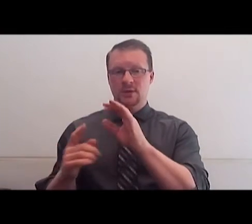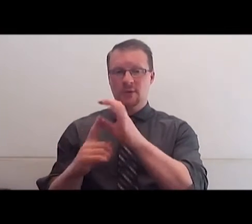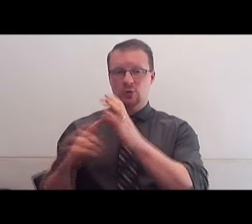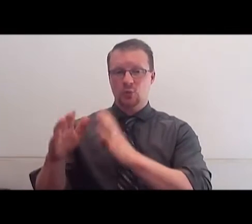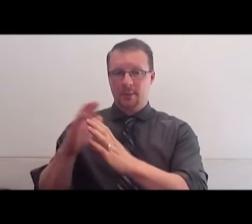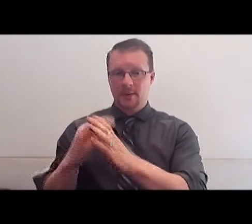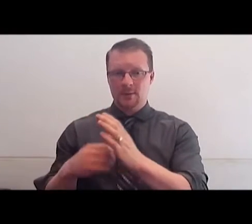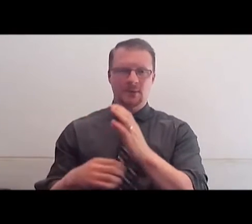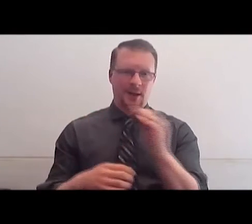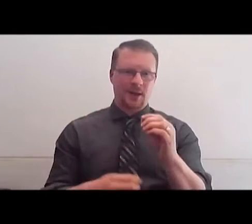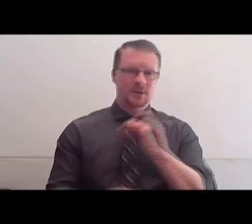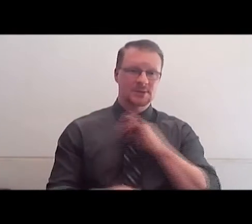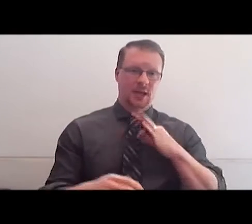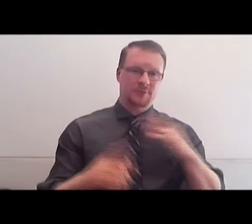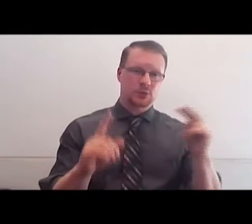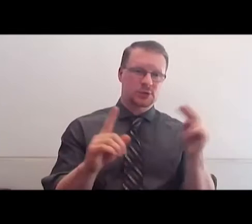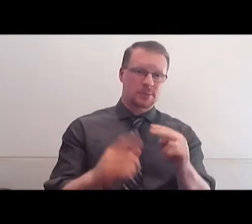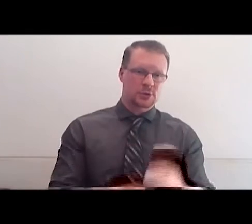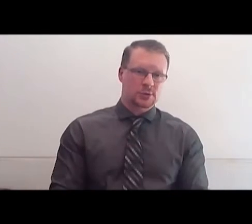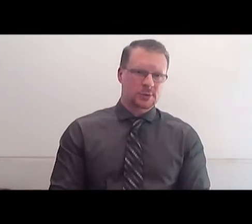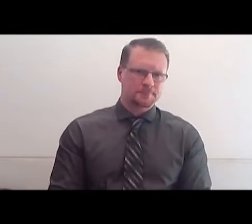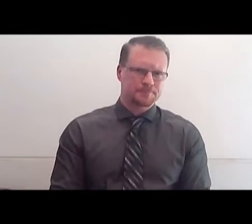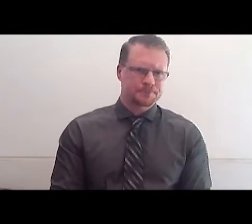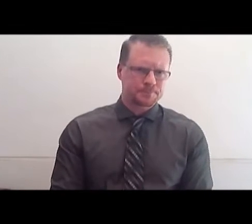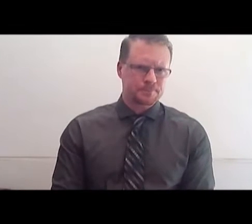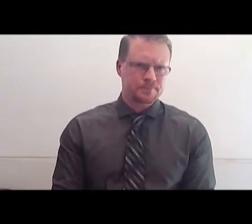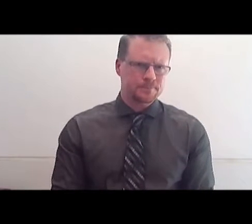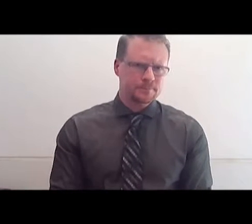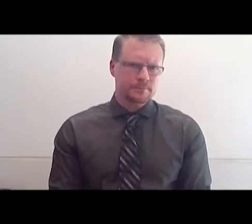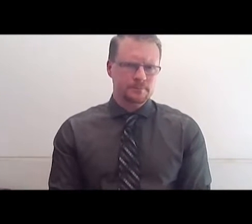the characteristics of cultural humility and the staff perceptions.